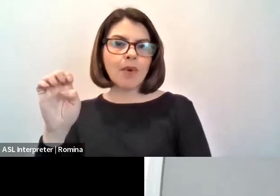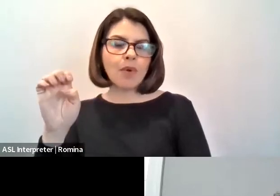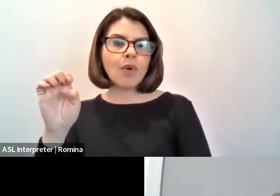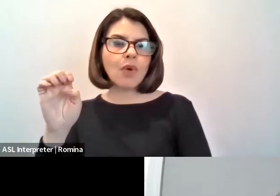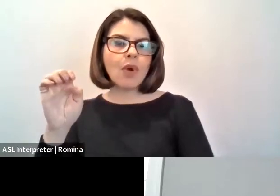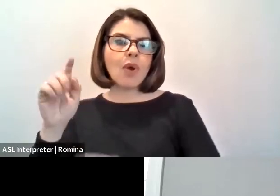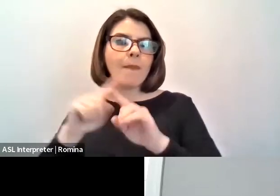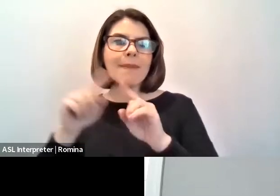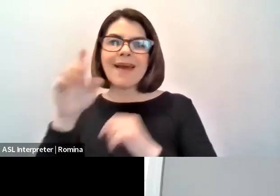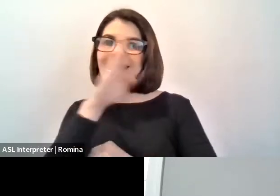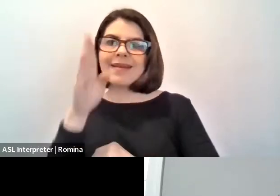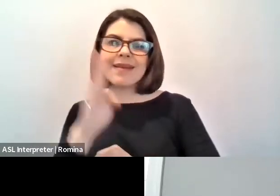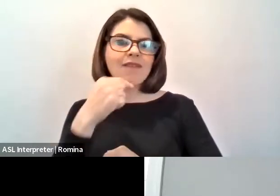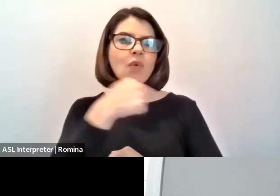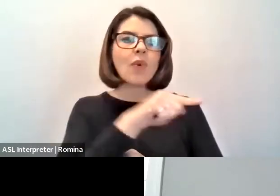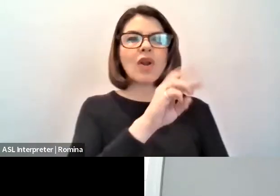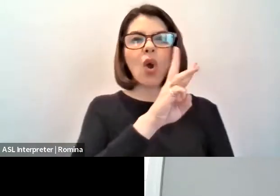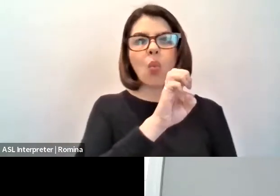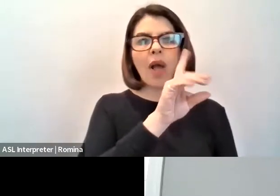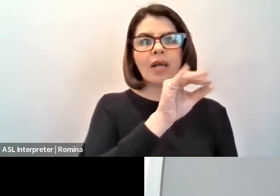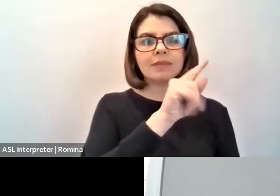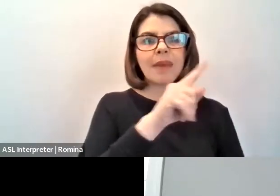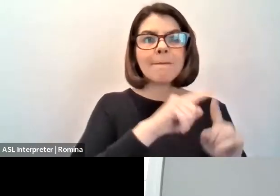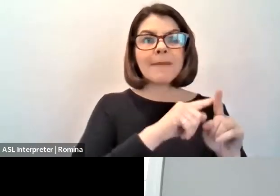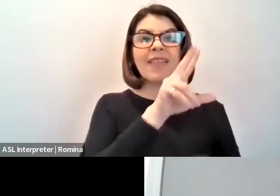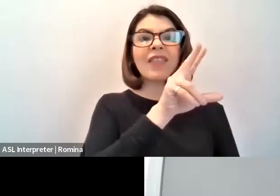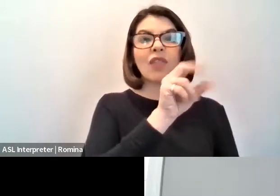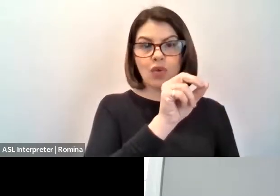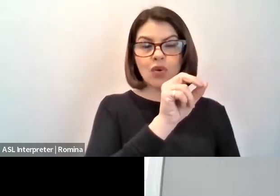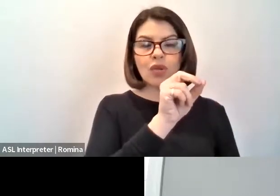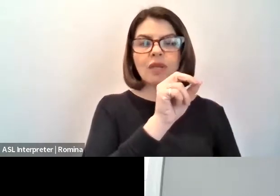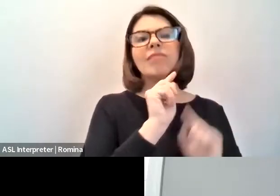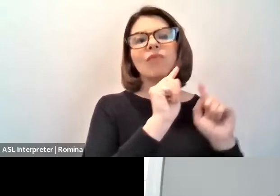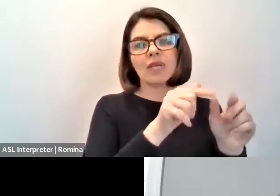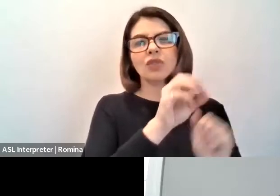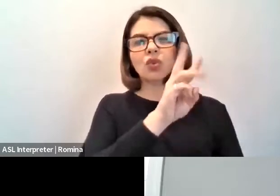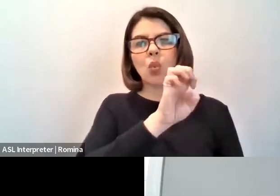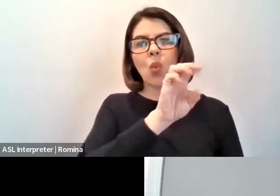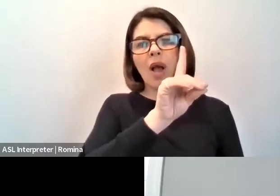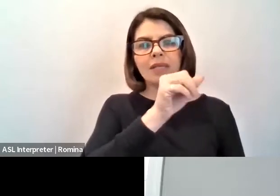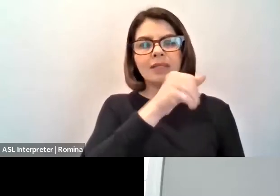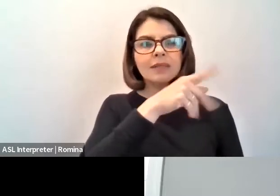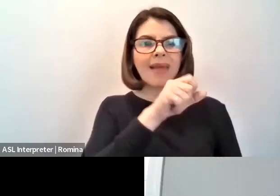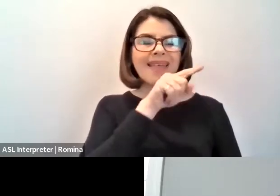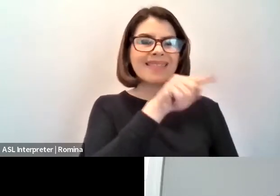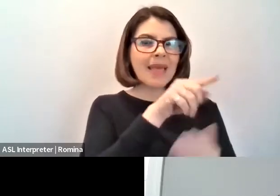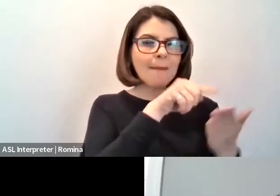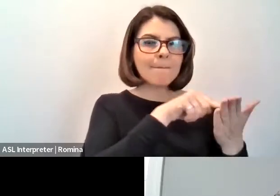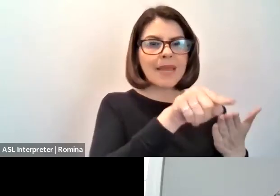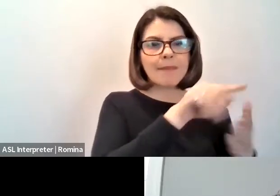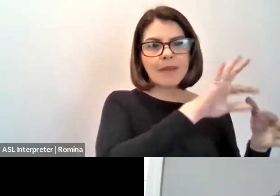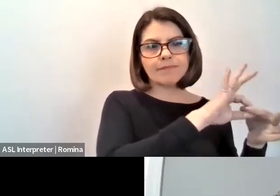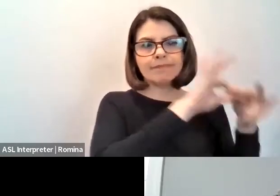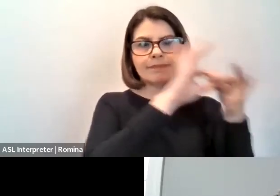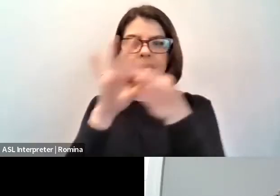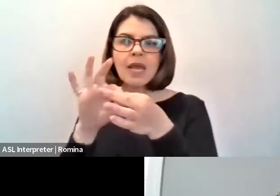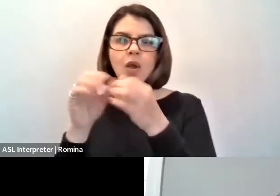but never aired on Wild Spot, but the 30-second aired on Wild Spot. That Wild Spot payment will be on the check with the 60,